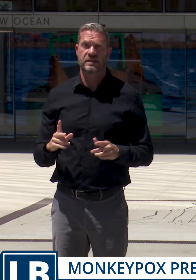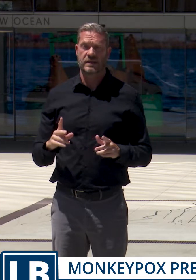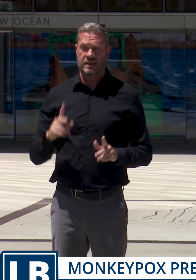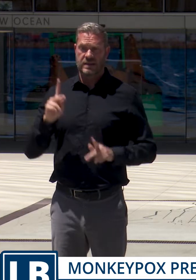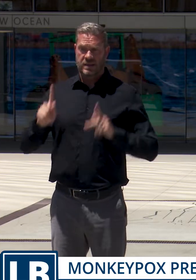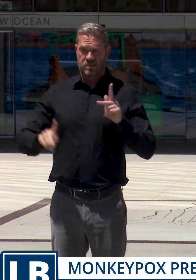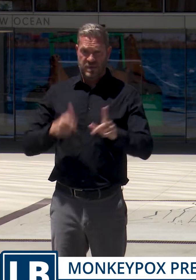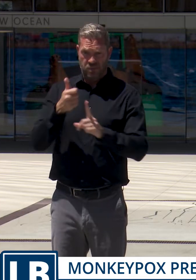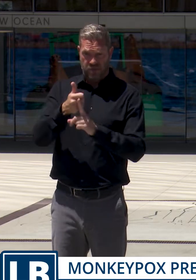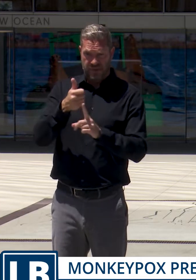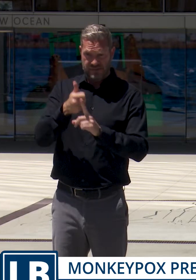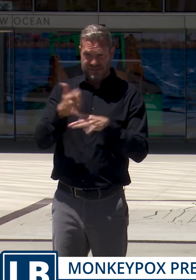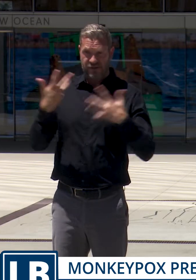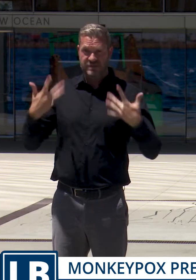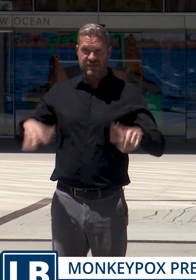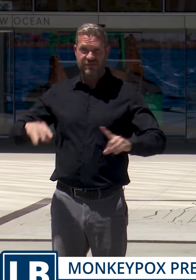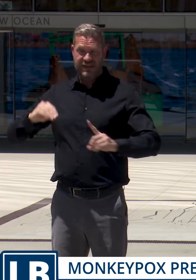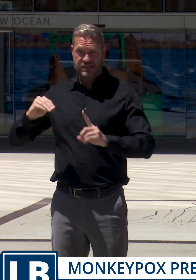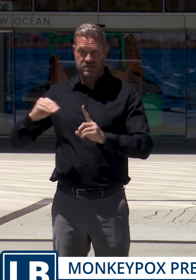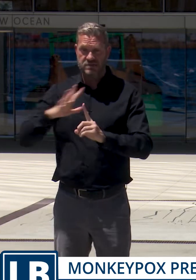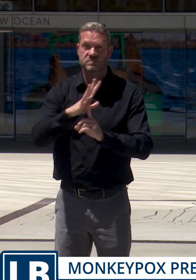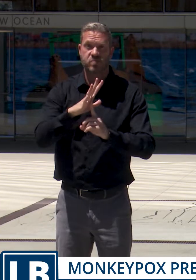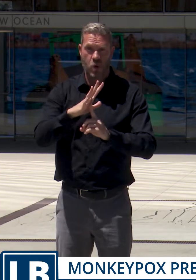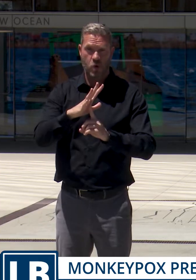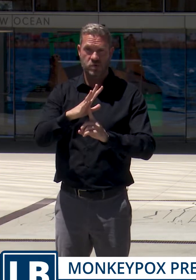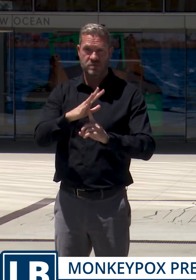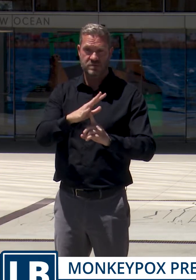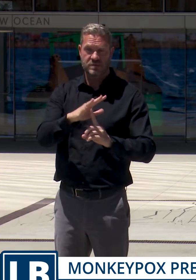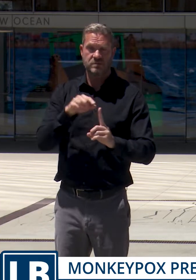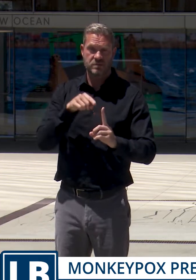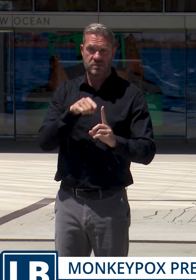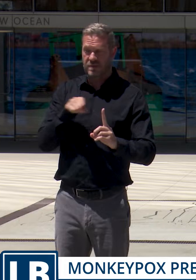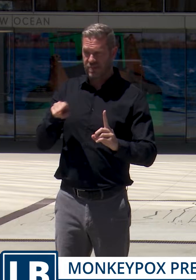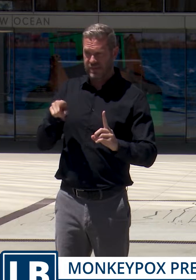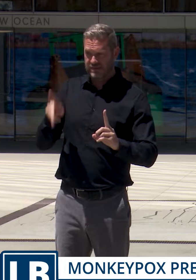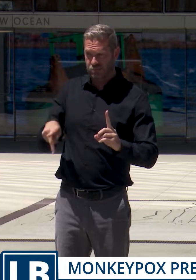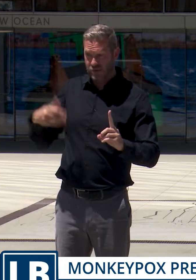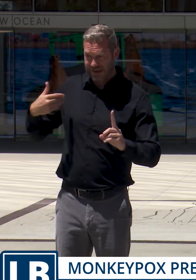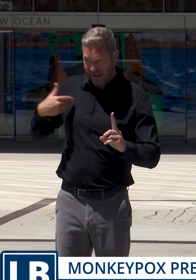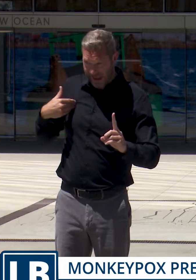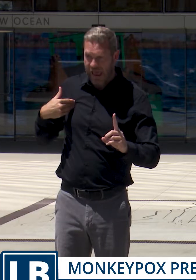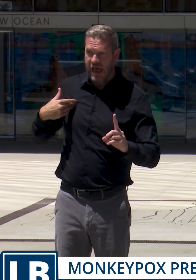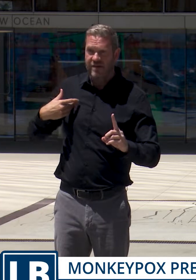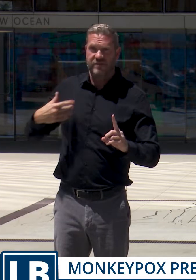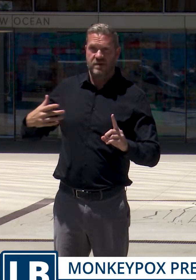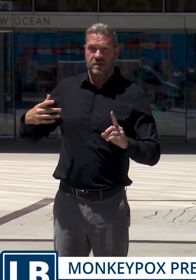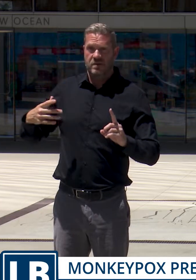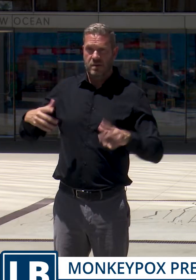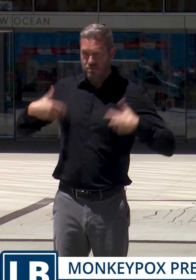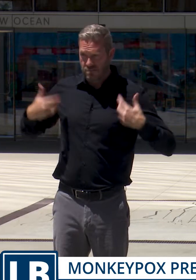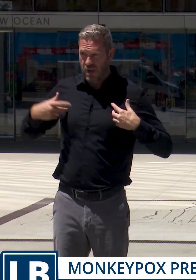to someone with confirmed monkey pox and do not have symptoms people who have attended an event